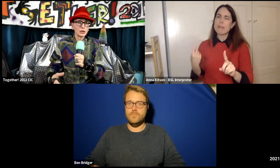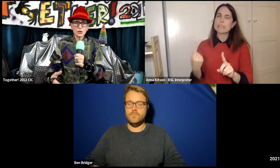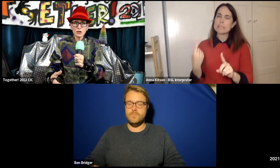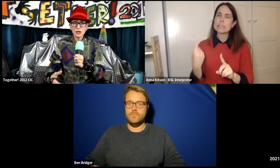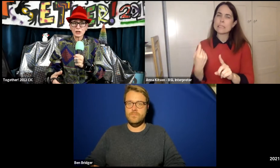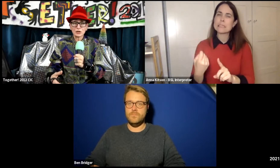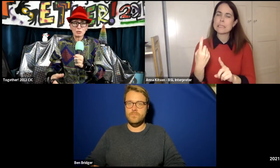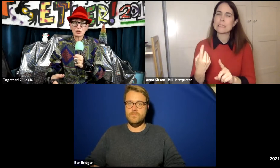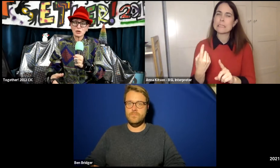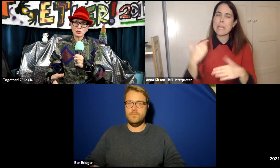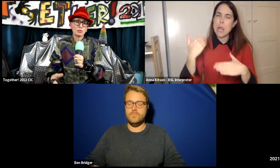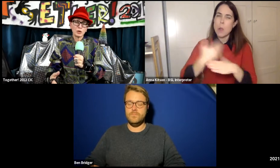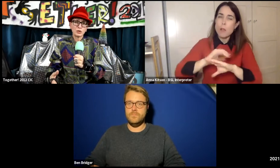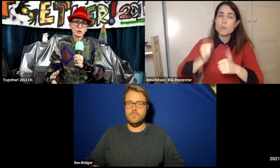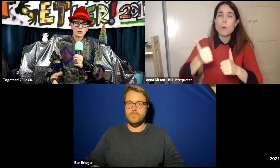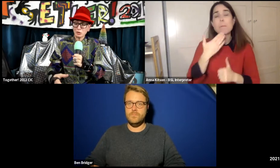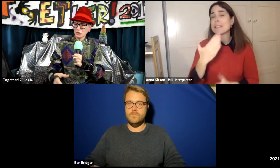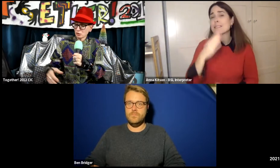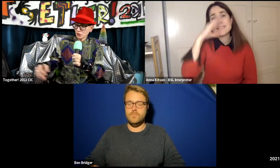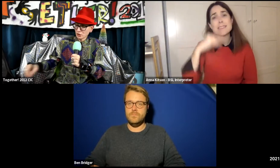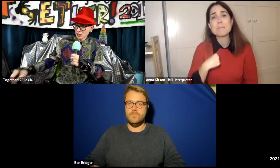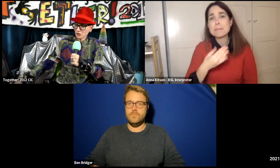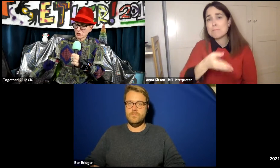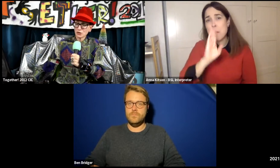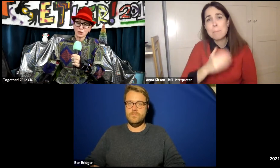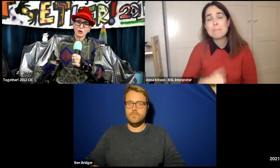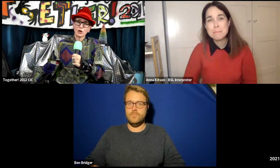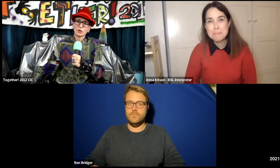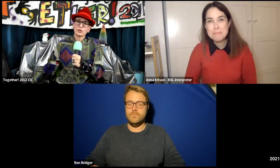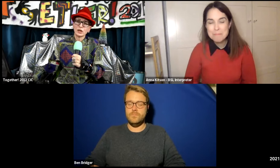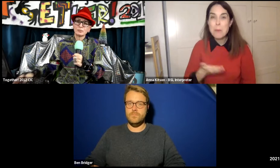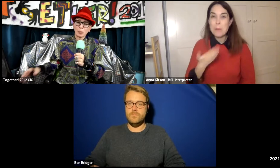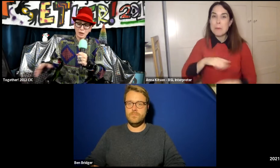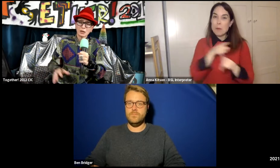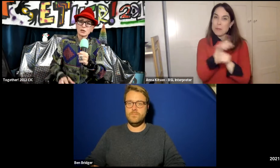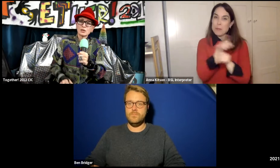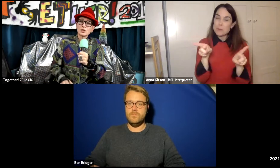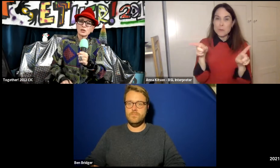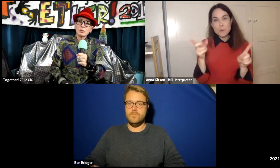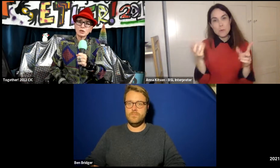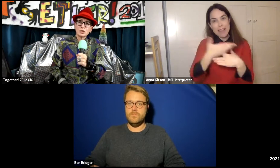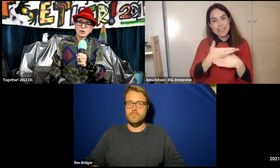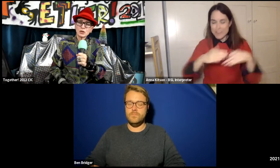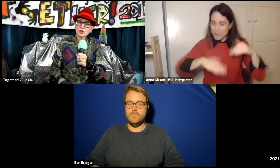just tell us, we want you to be able to access the whole event. So I'm just